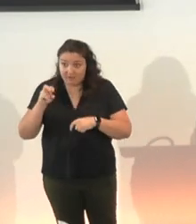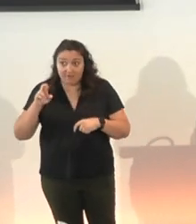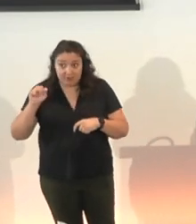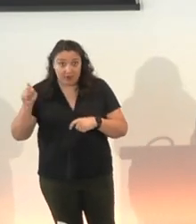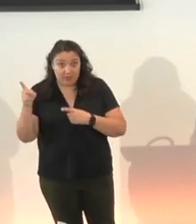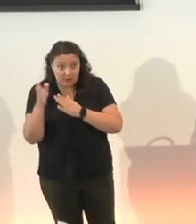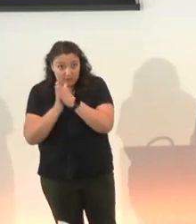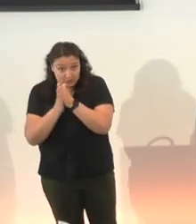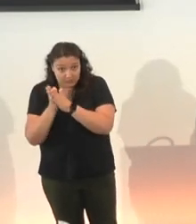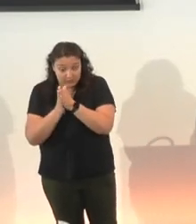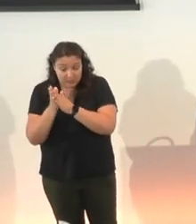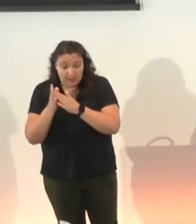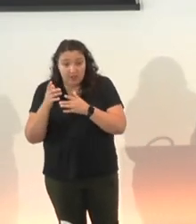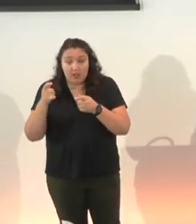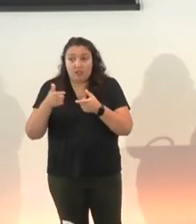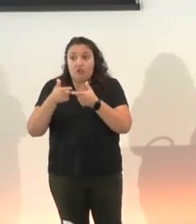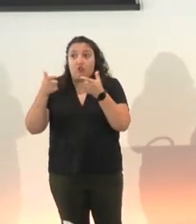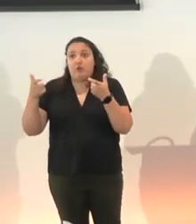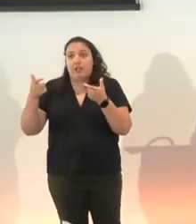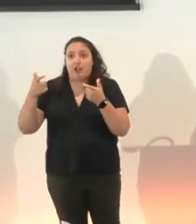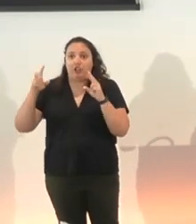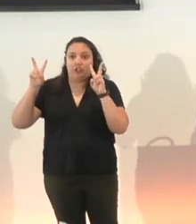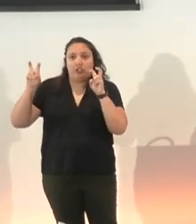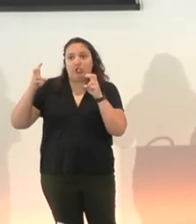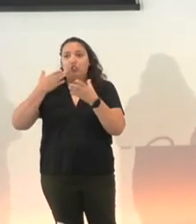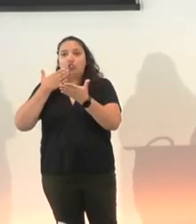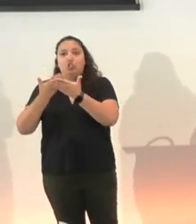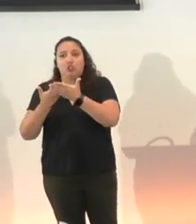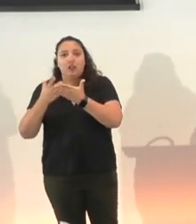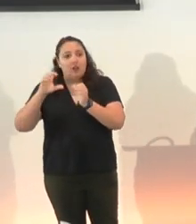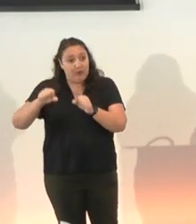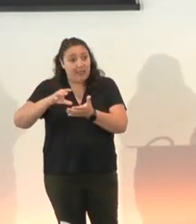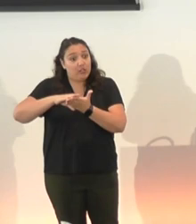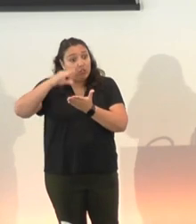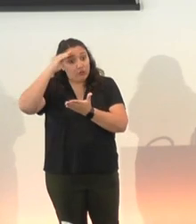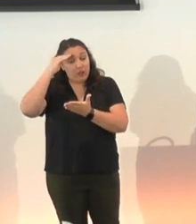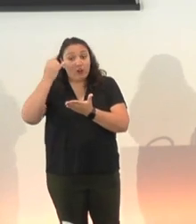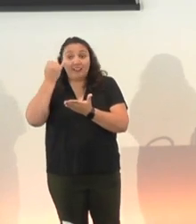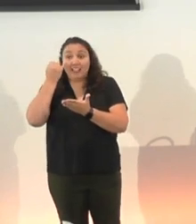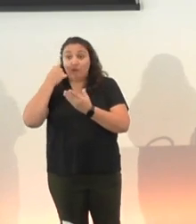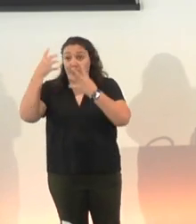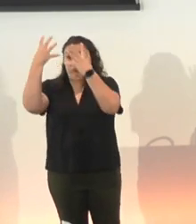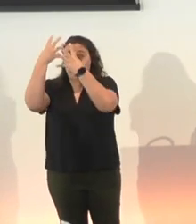about the greater goods. You can learn a lot if we aggregate data and share it but how do